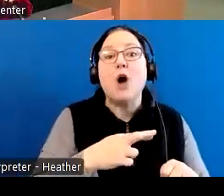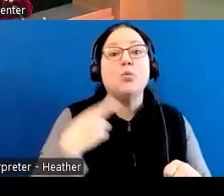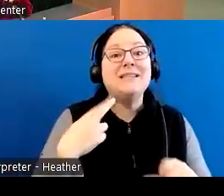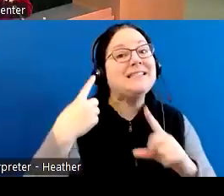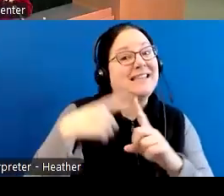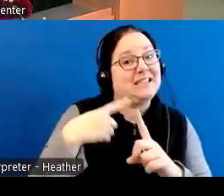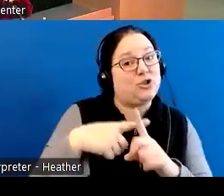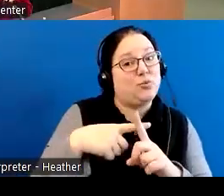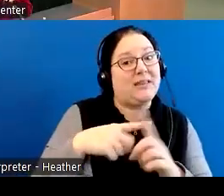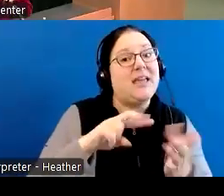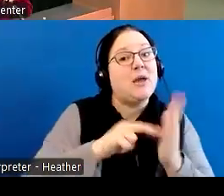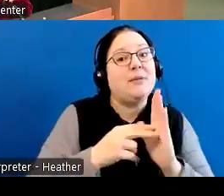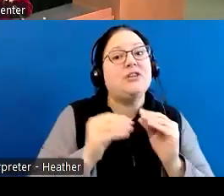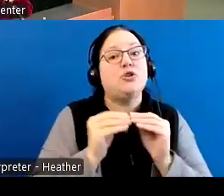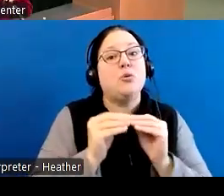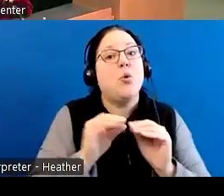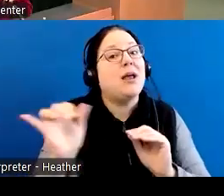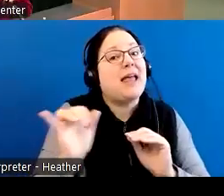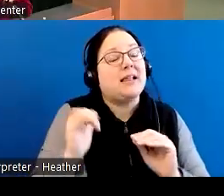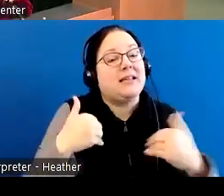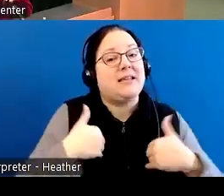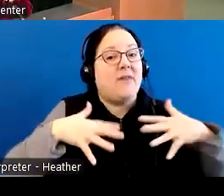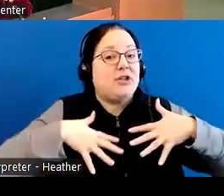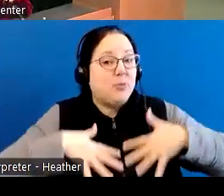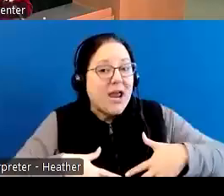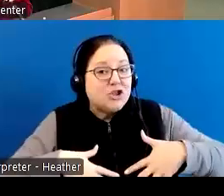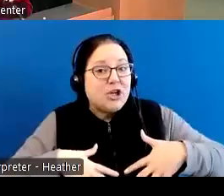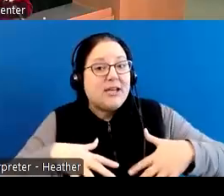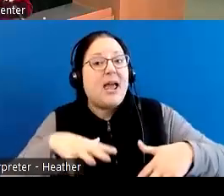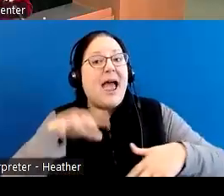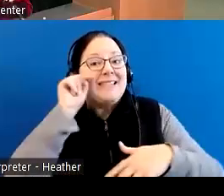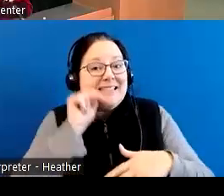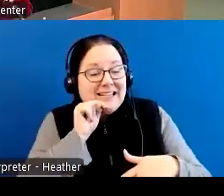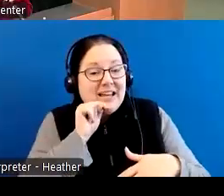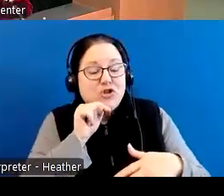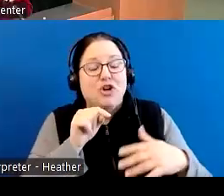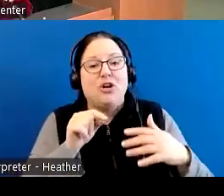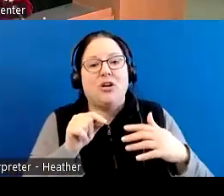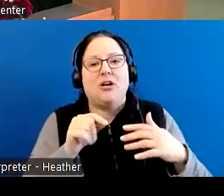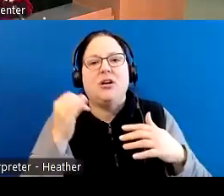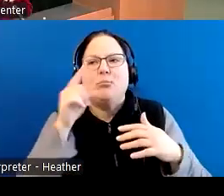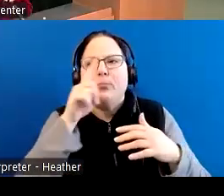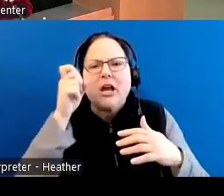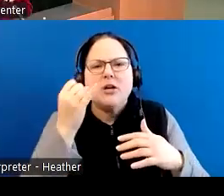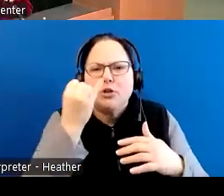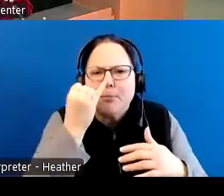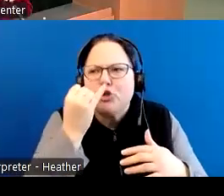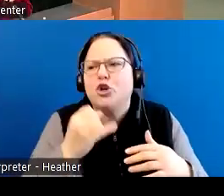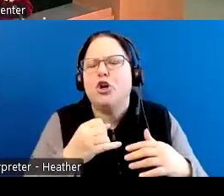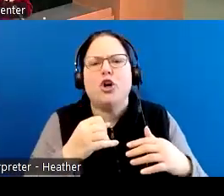depression as a teenager when you're around um uh immaturity and insensitivity. Um and and then we